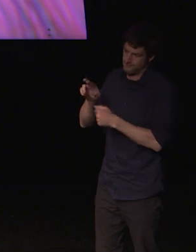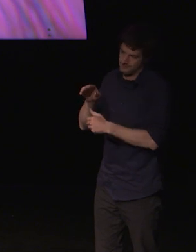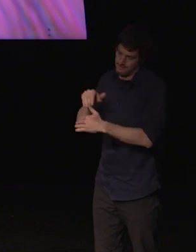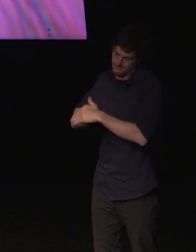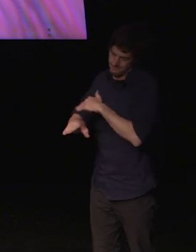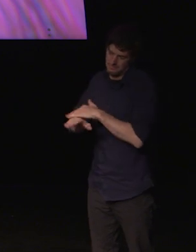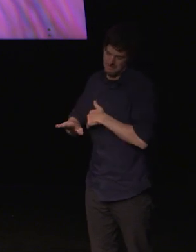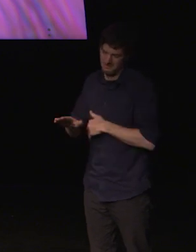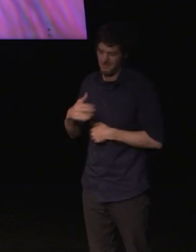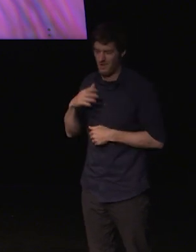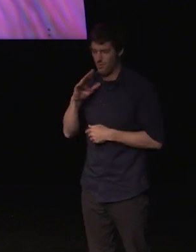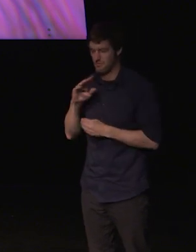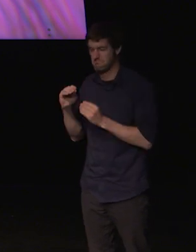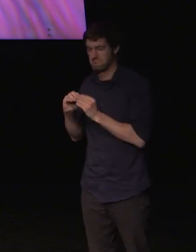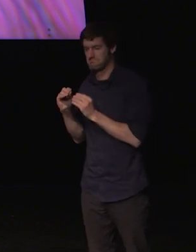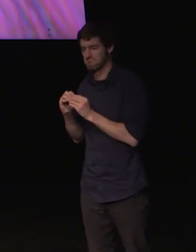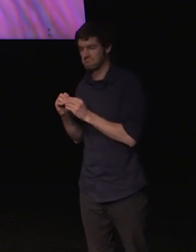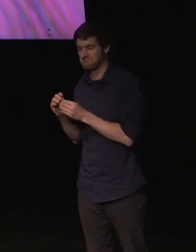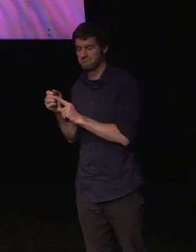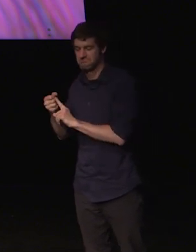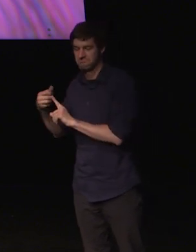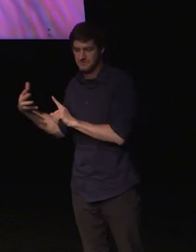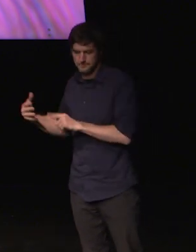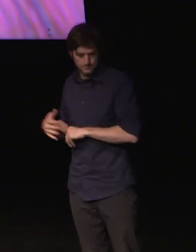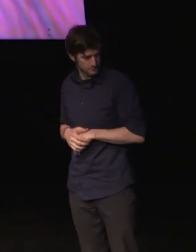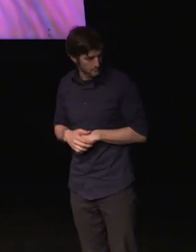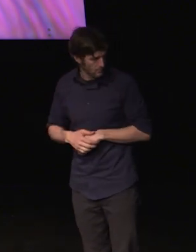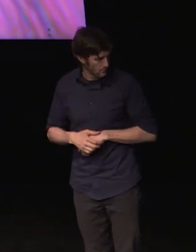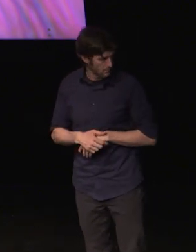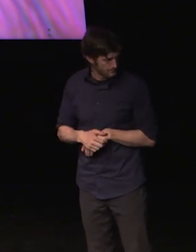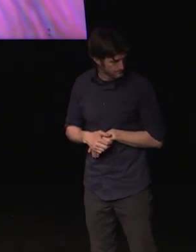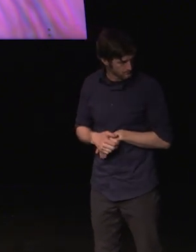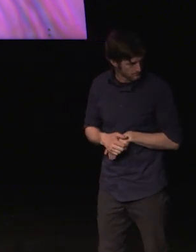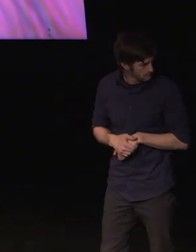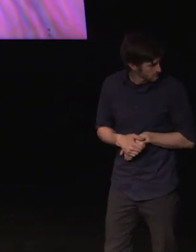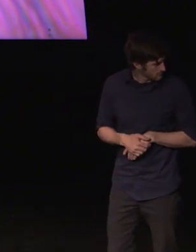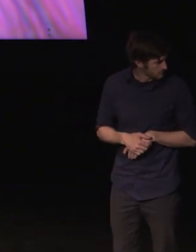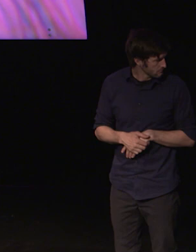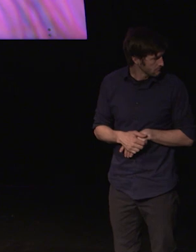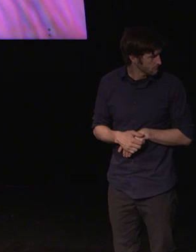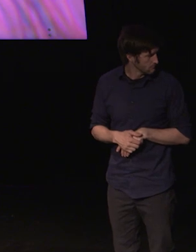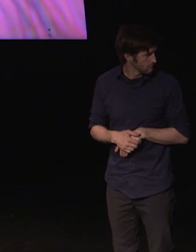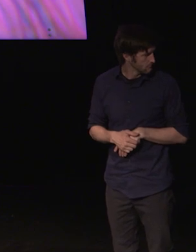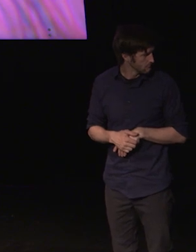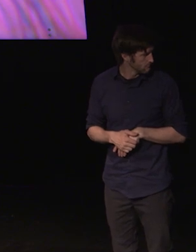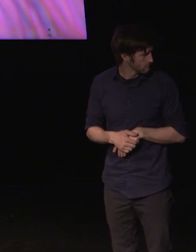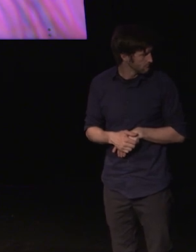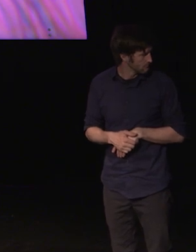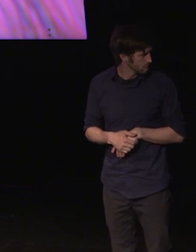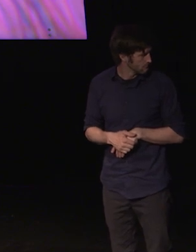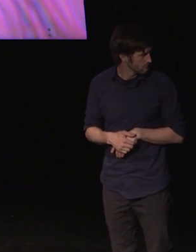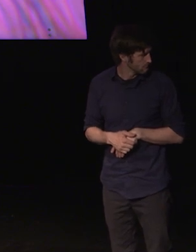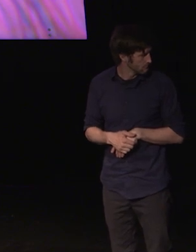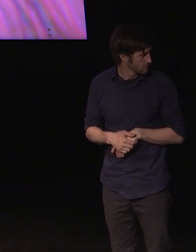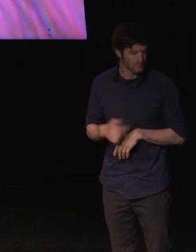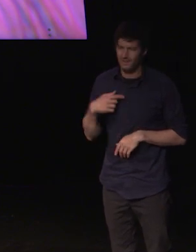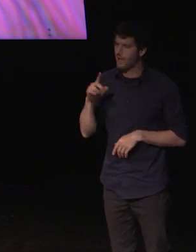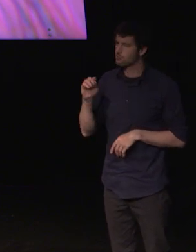But I also do mixer a little bit and stuff like that as well, so... Come on. Meghan. All right. So...